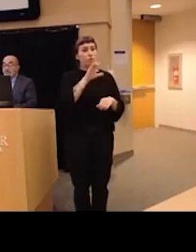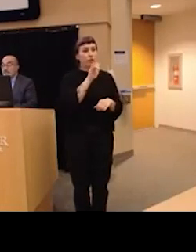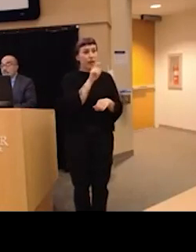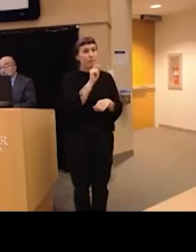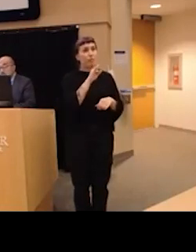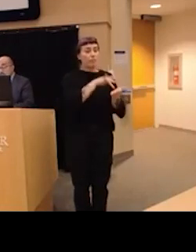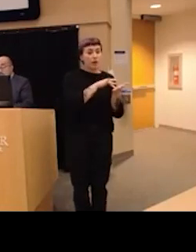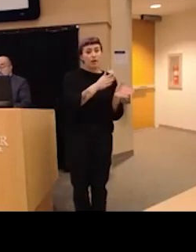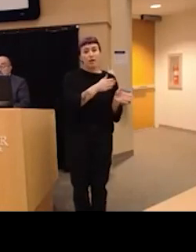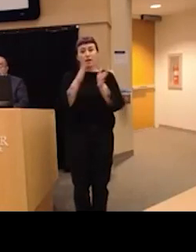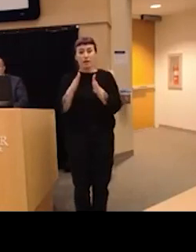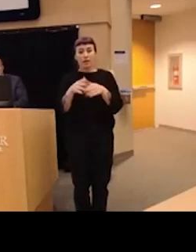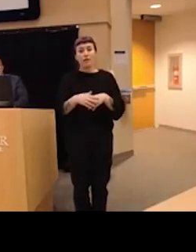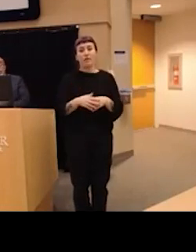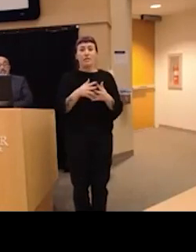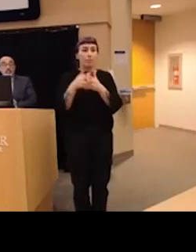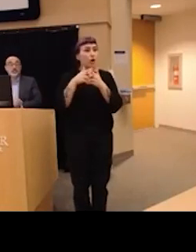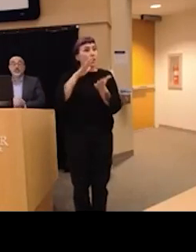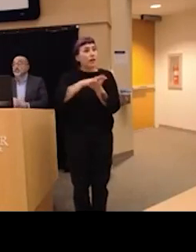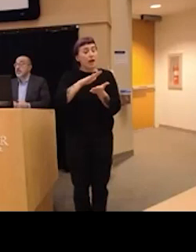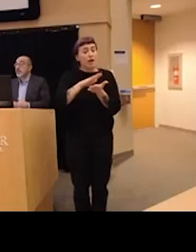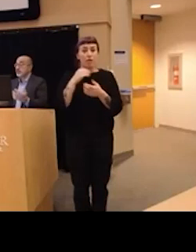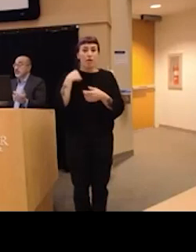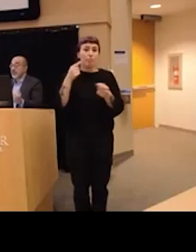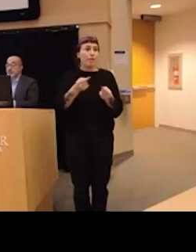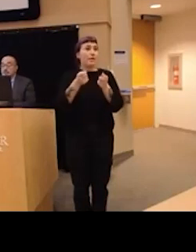the American Academy pain manag very important on this now it's a health through the national